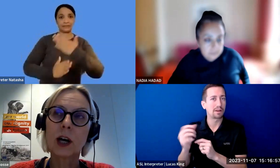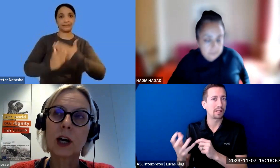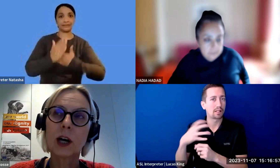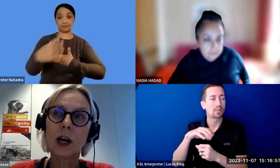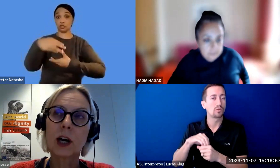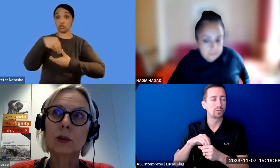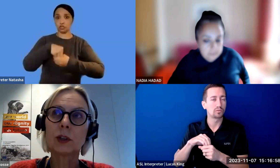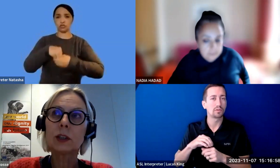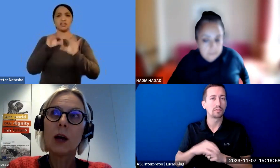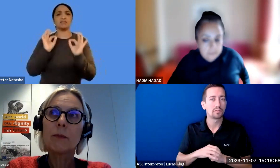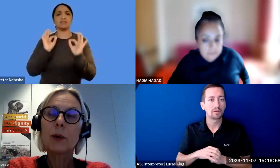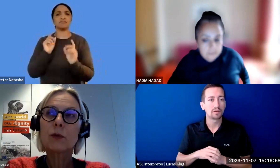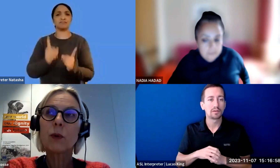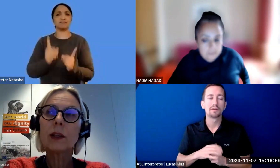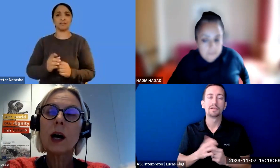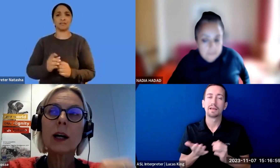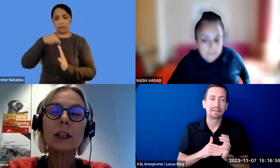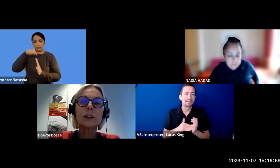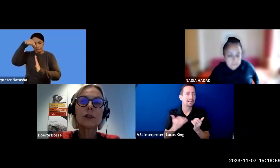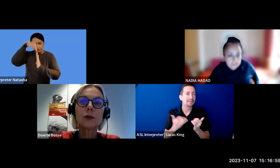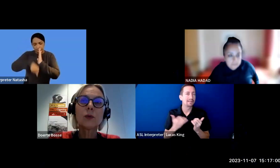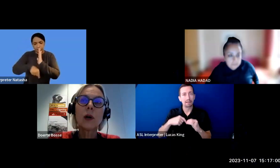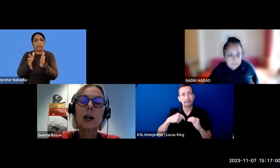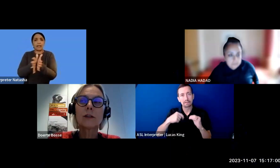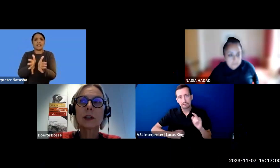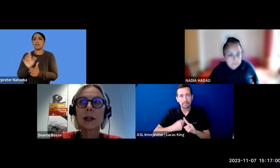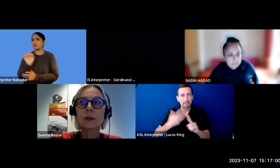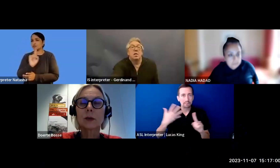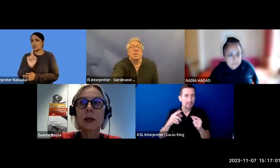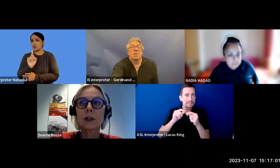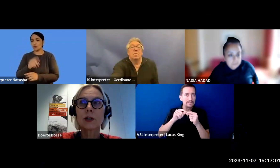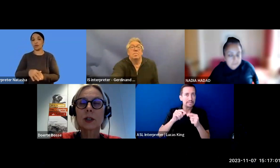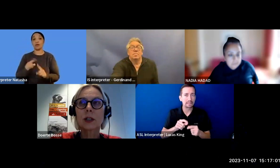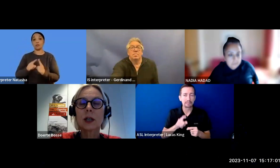Here, I'm not going into detail. There's one highlight to mention.